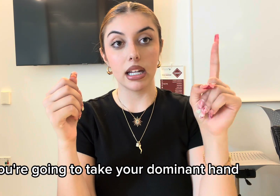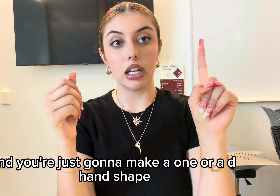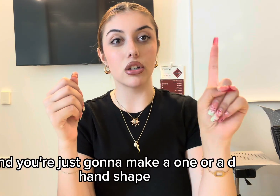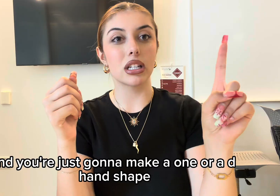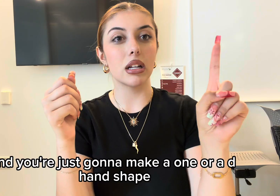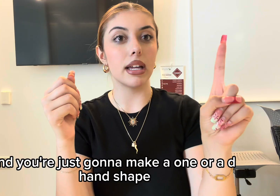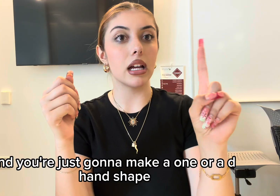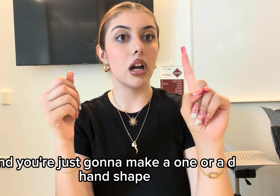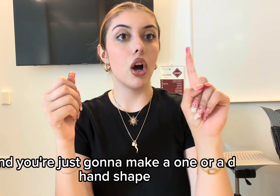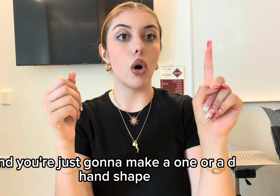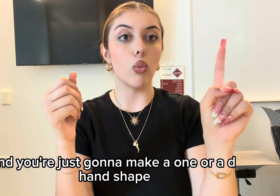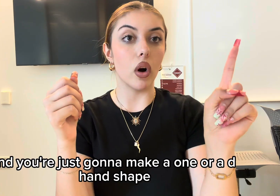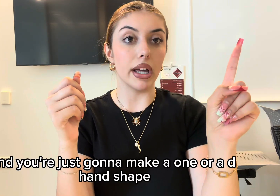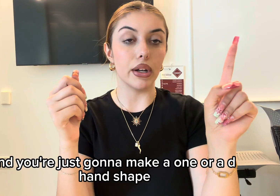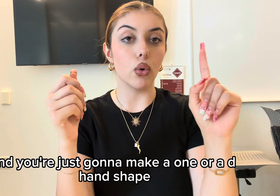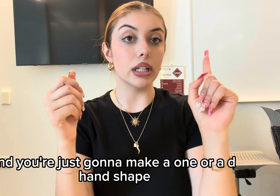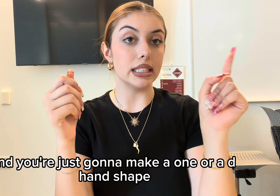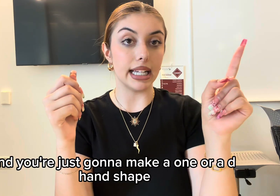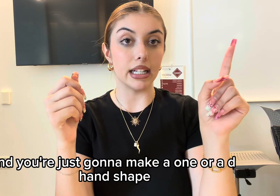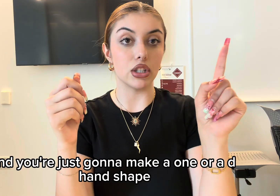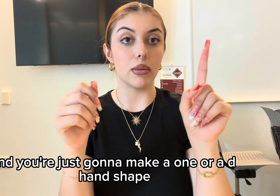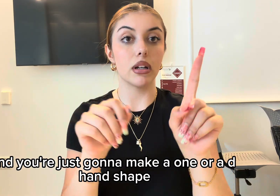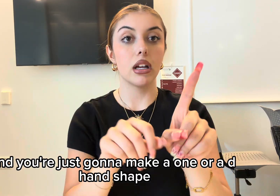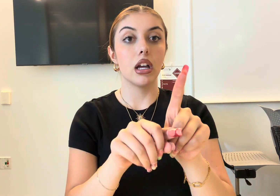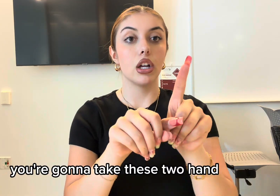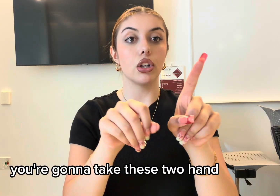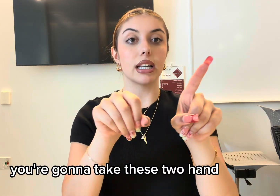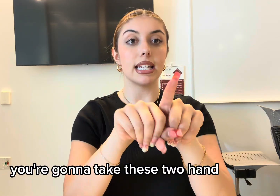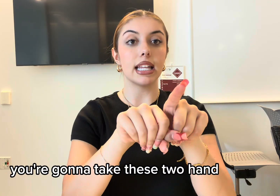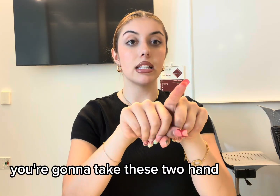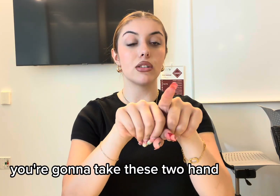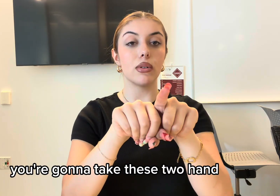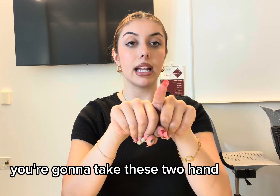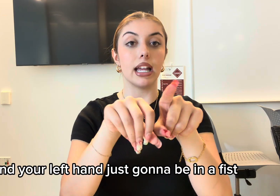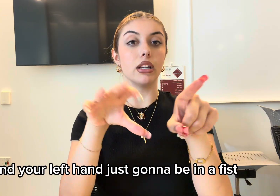and you're just going to make a one or a D hand shape. You're going to take these two hand and